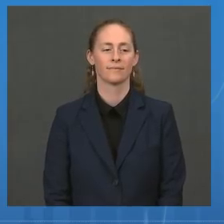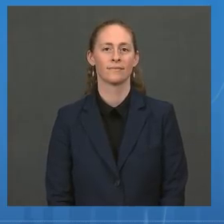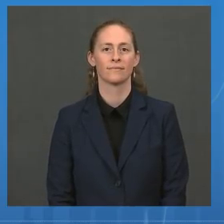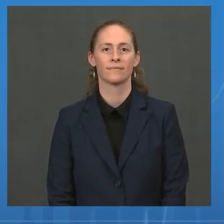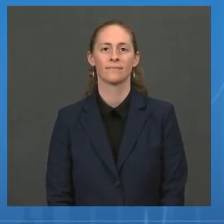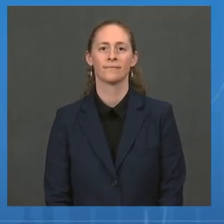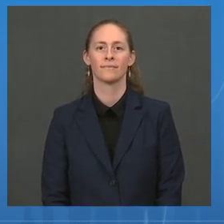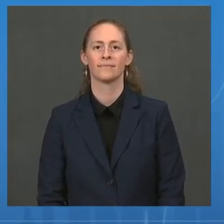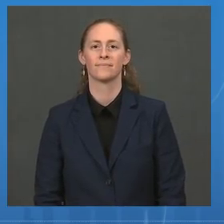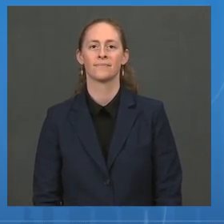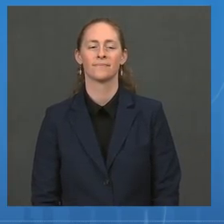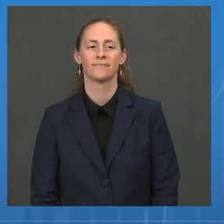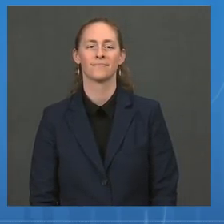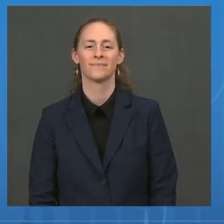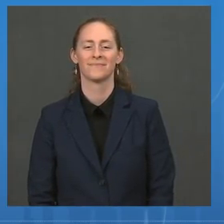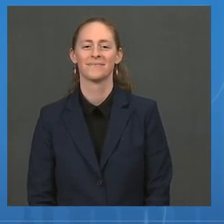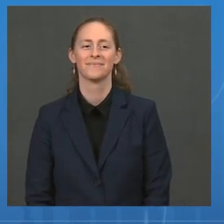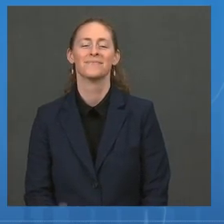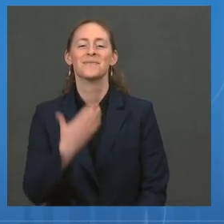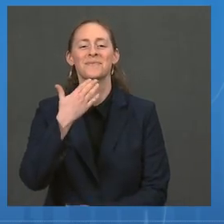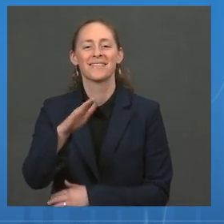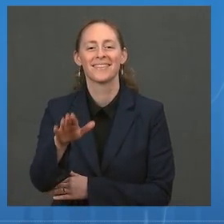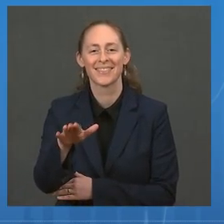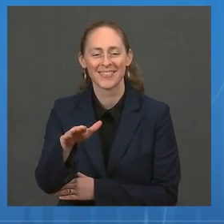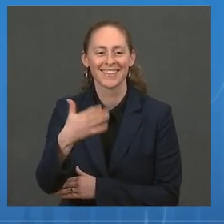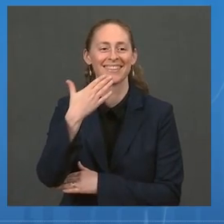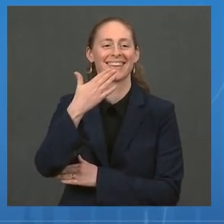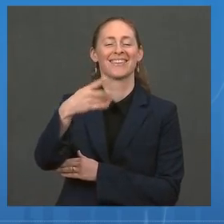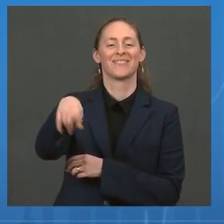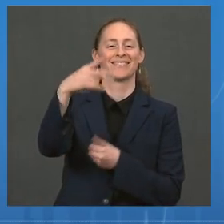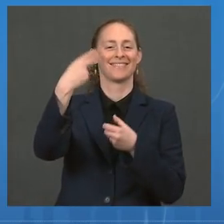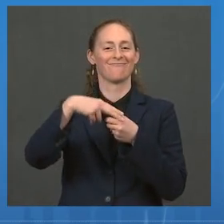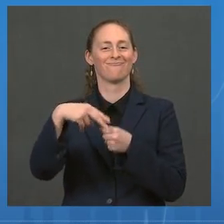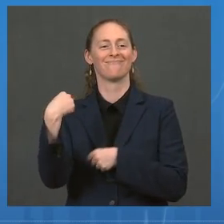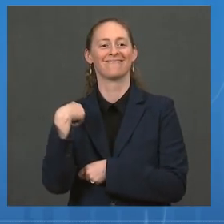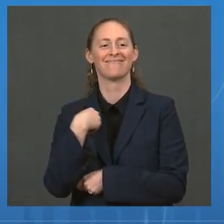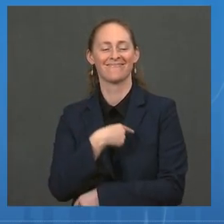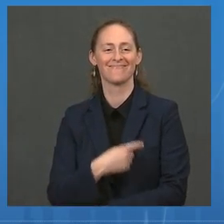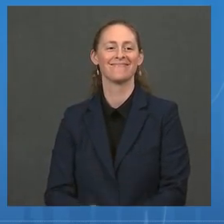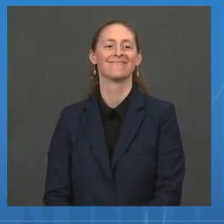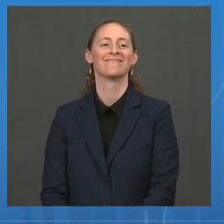Mr. Zients: Good afternoon. Thanks for joining us. In a moment, I'll turn to Drs. Walensky, Fauci, and Murthy.